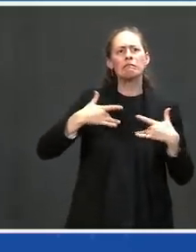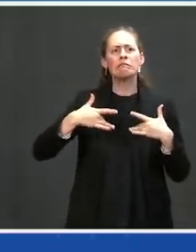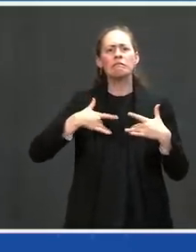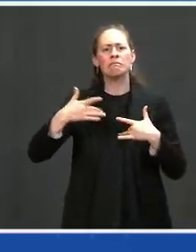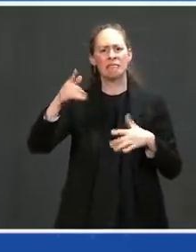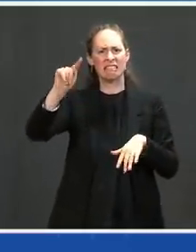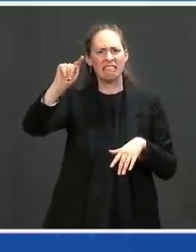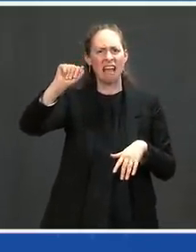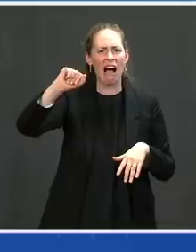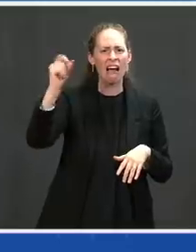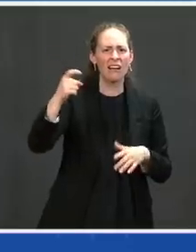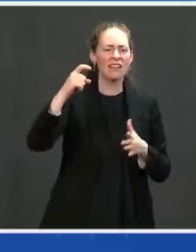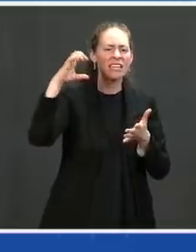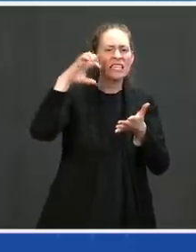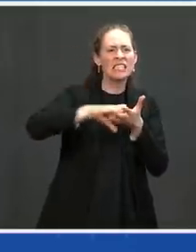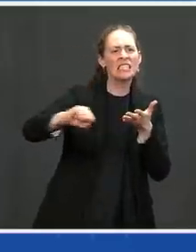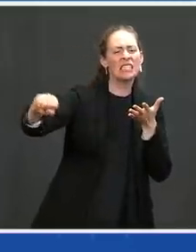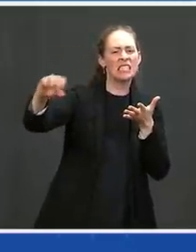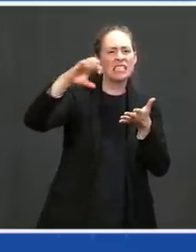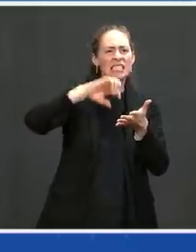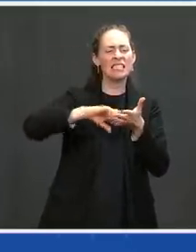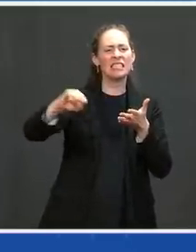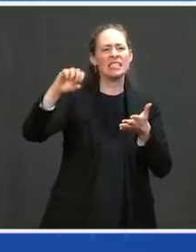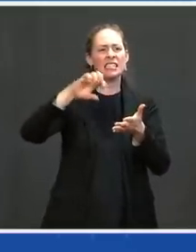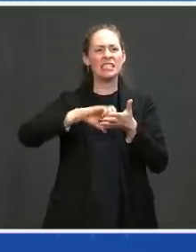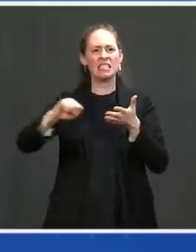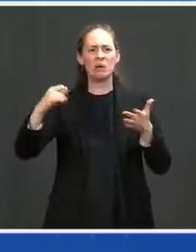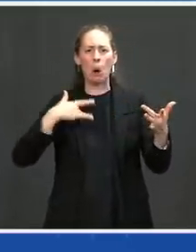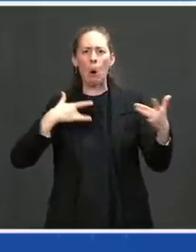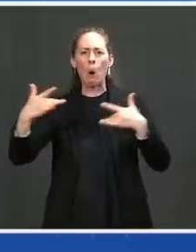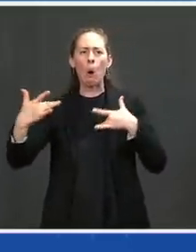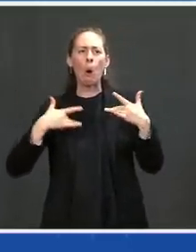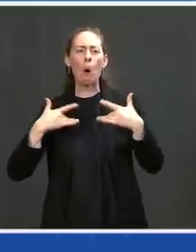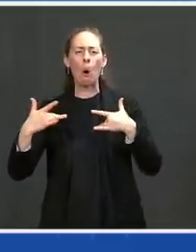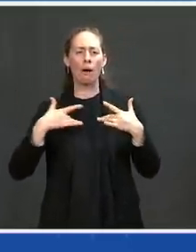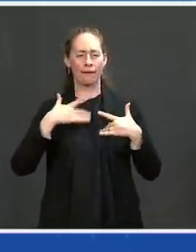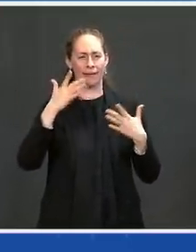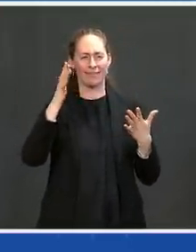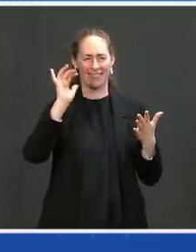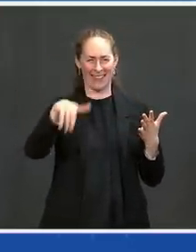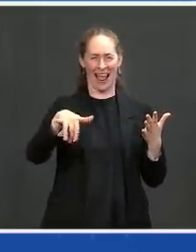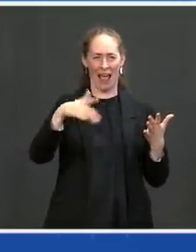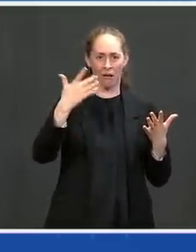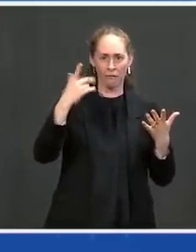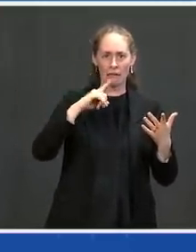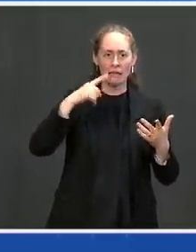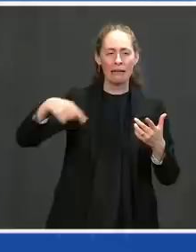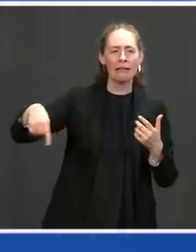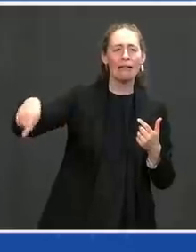if there is any tax to be had, as they talk about it -- in dealing with the -- the act that we just passed